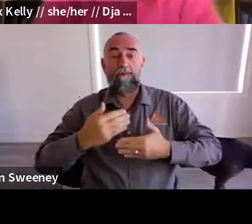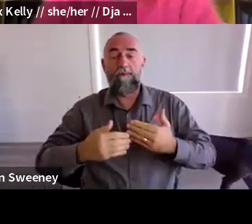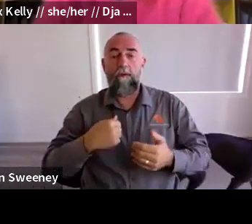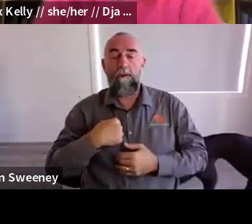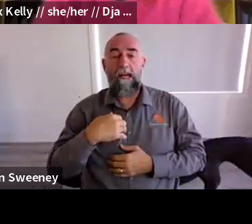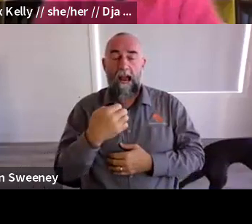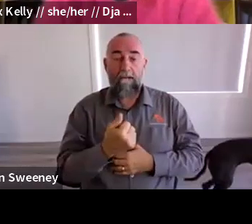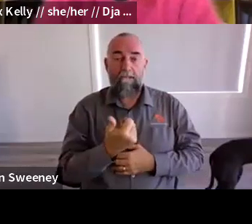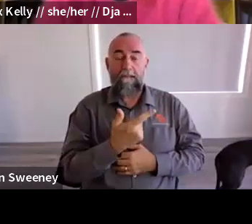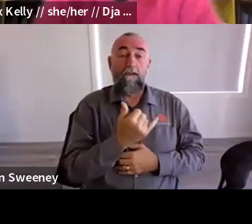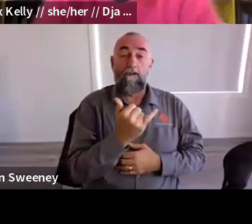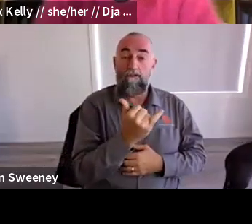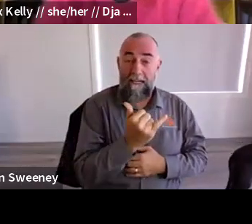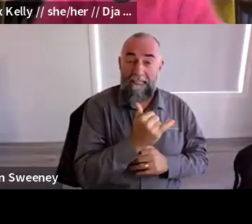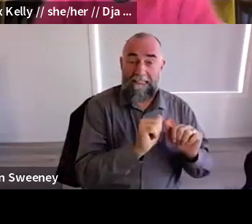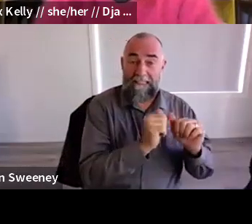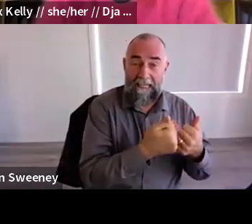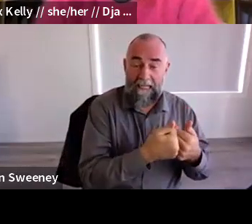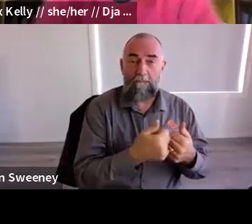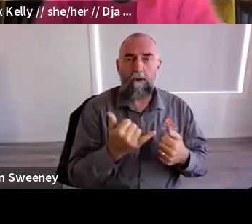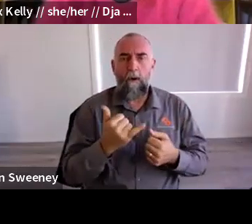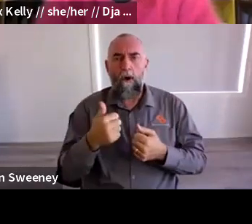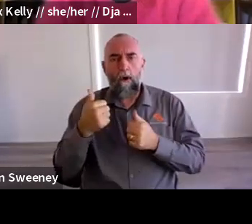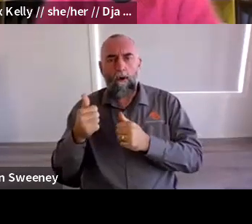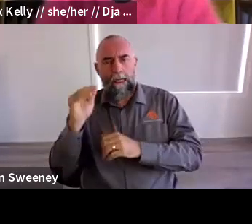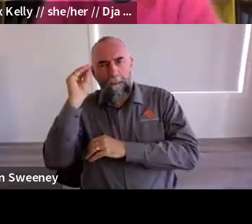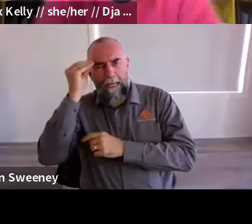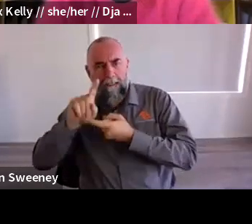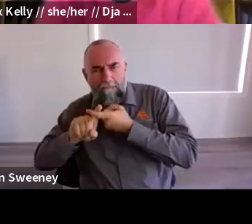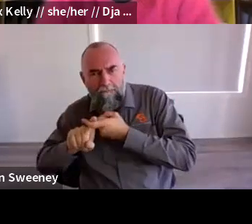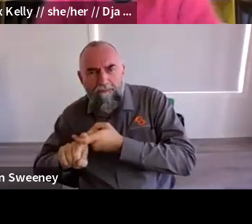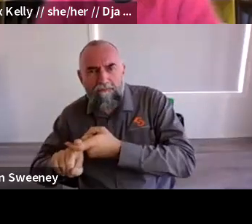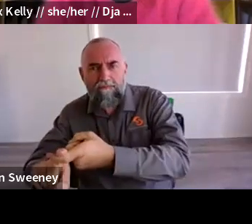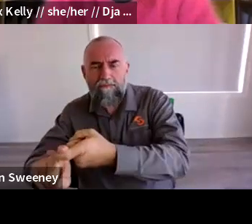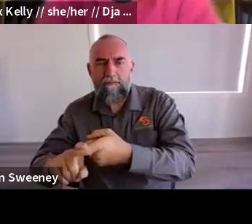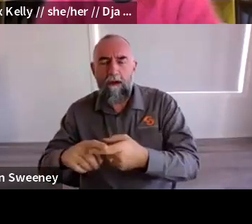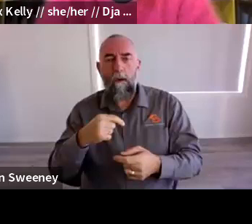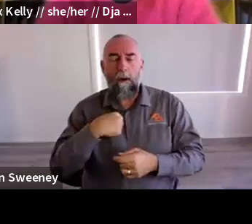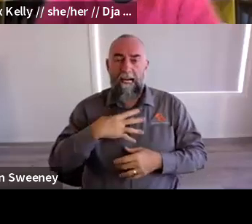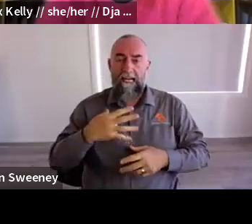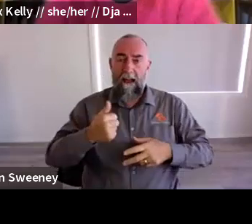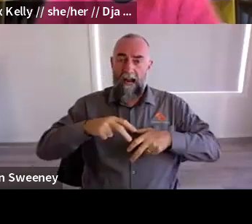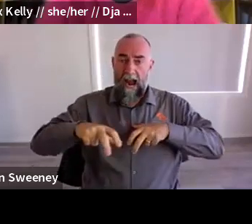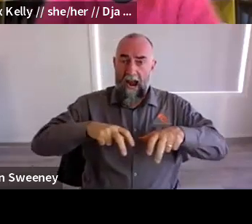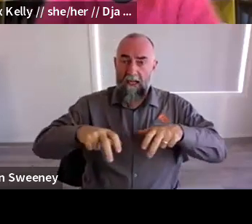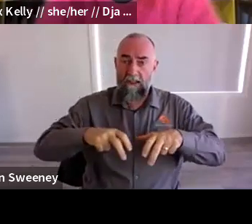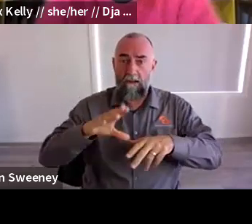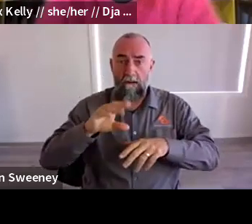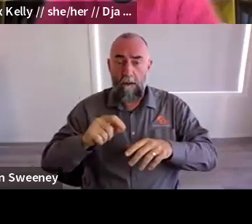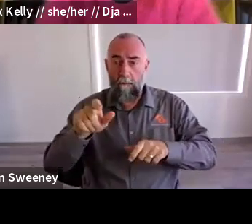Yeah, absolutely. Thanks, Alex. Starting - often a thing that's happening now in our industry is people, like green teams, or